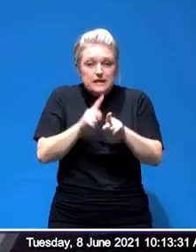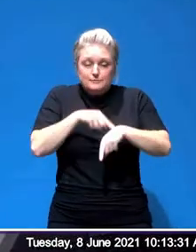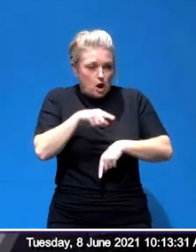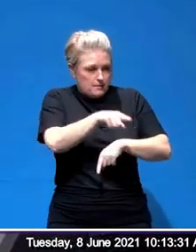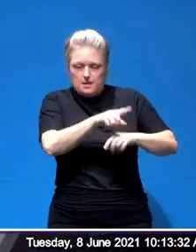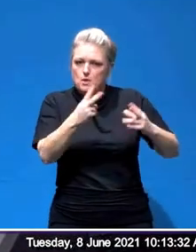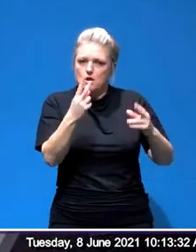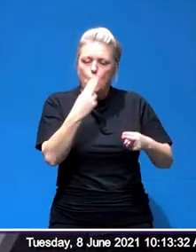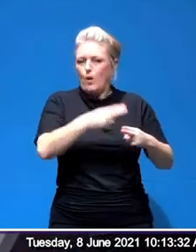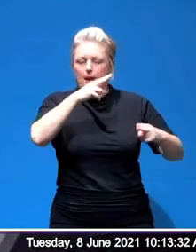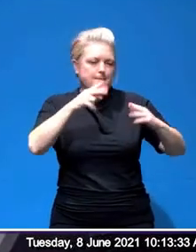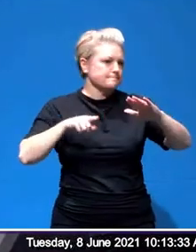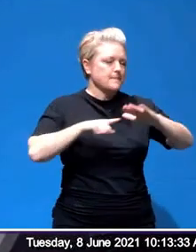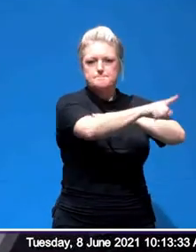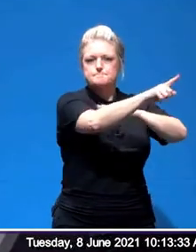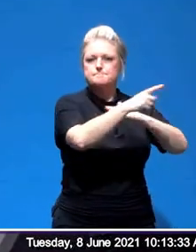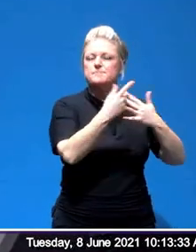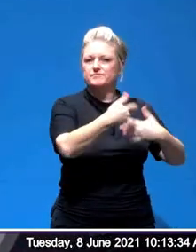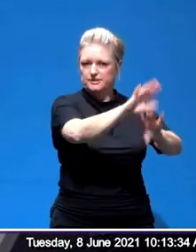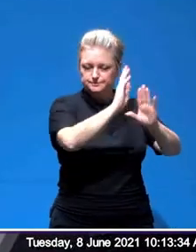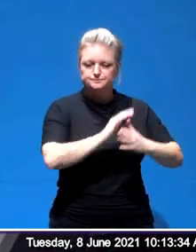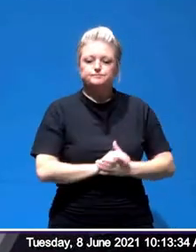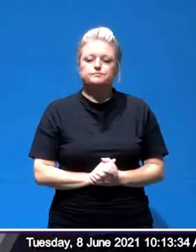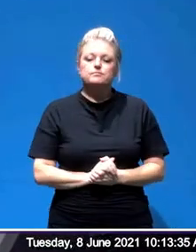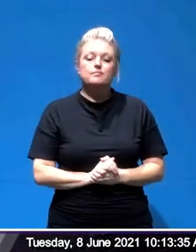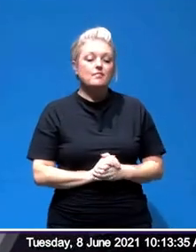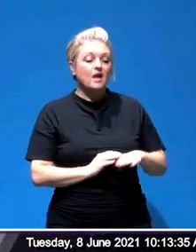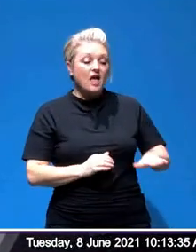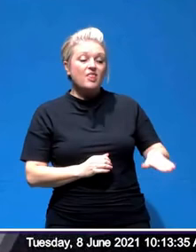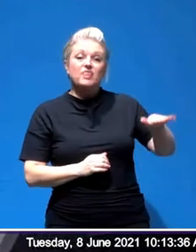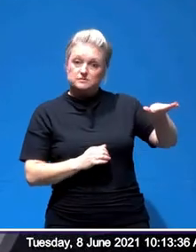In 1992, when Daniel was 11 years old, I was pregnant with twins.